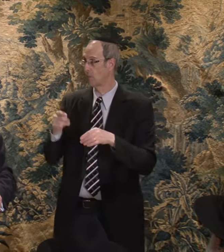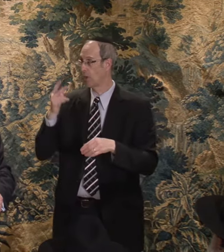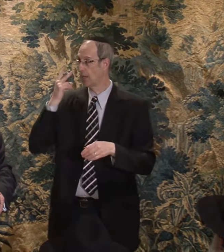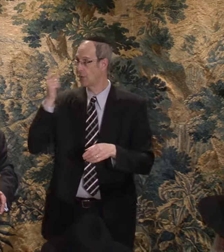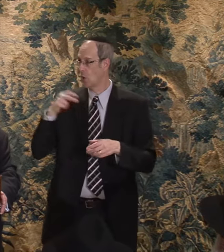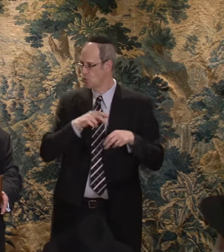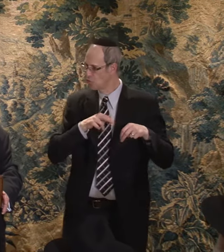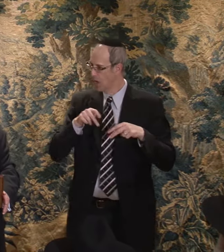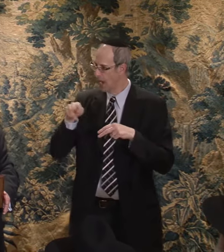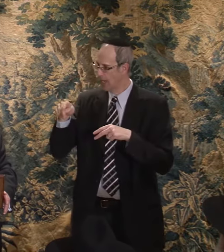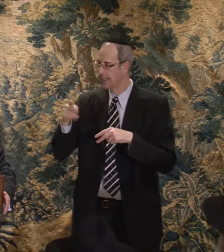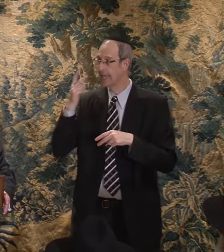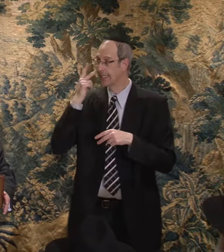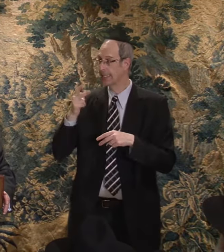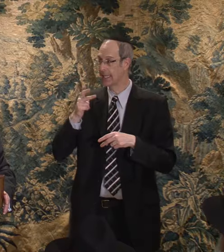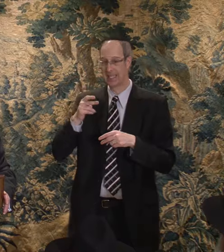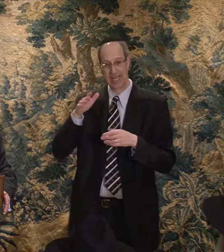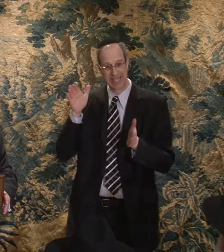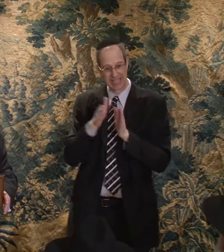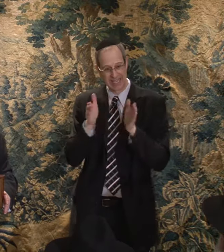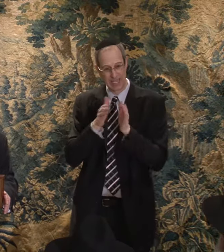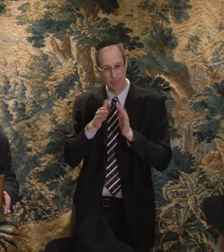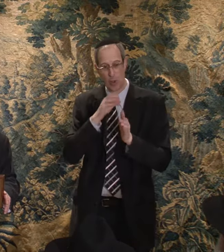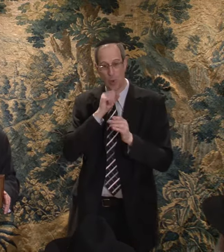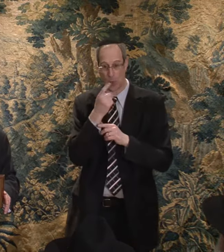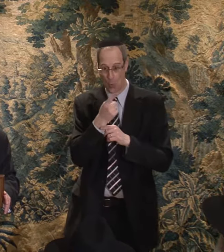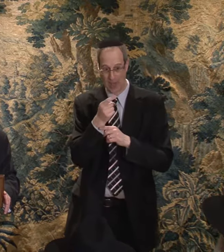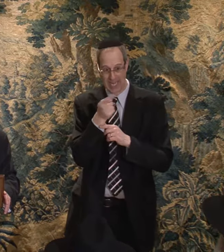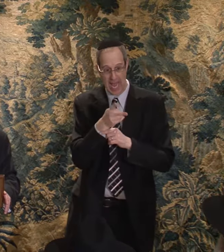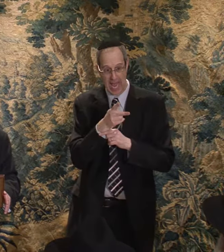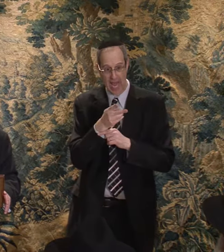that that little boy that one and a half year old he's facedown in the swimming